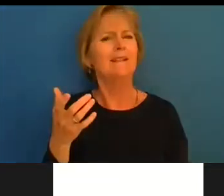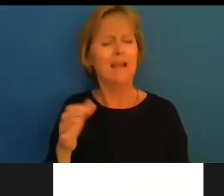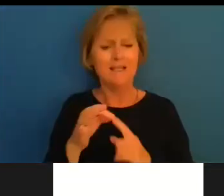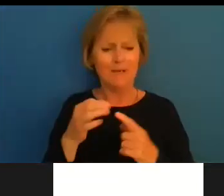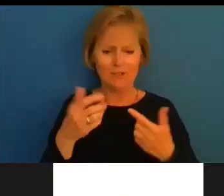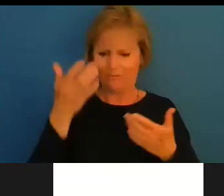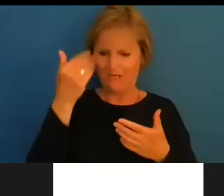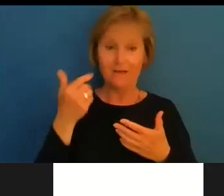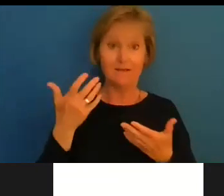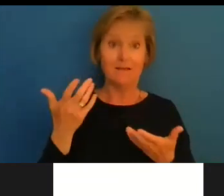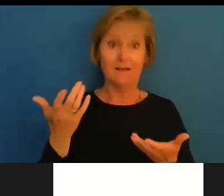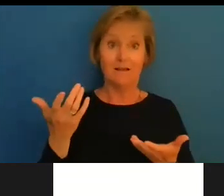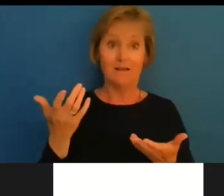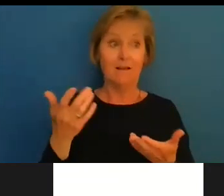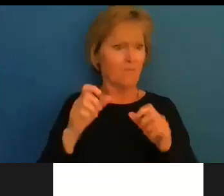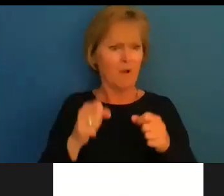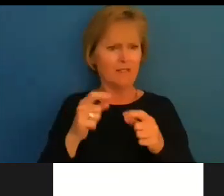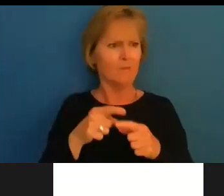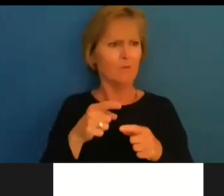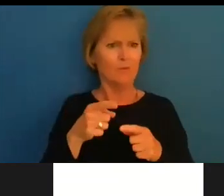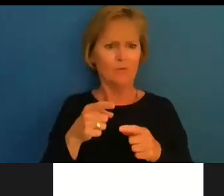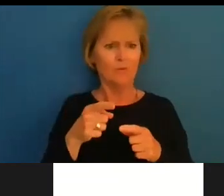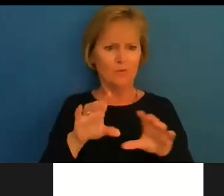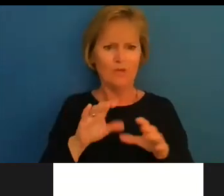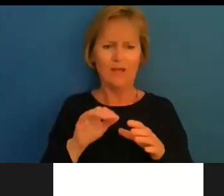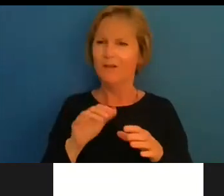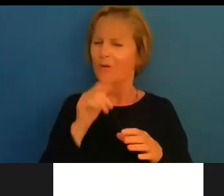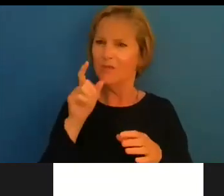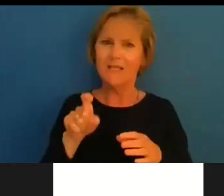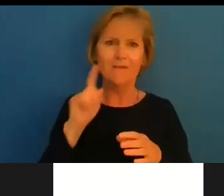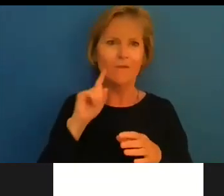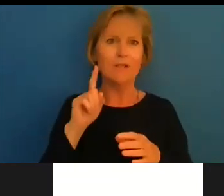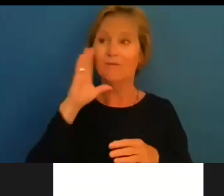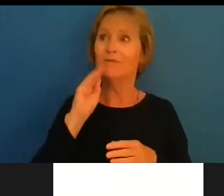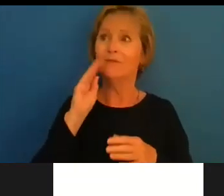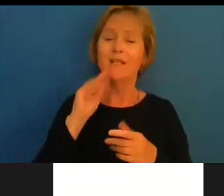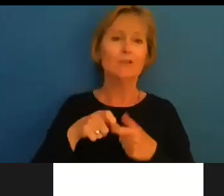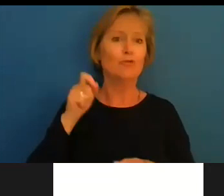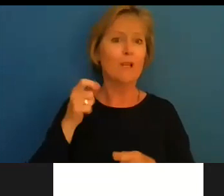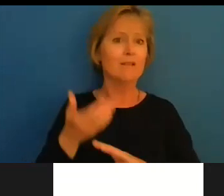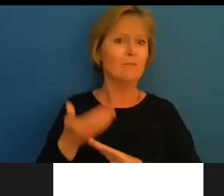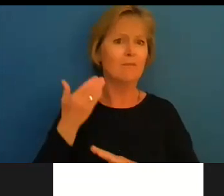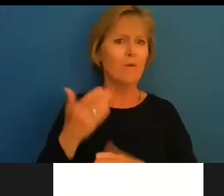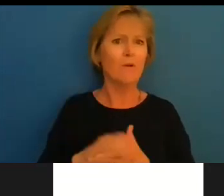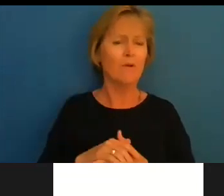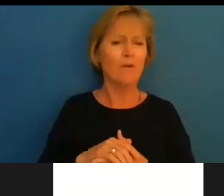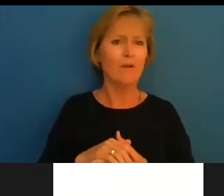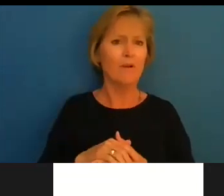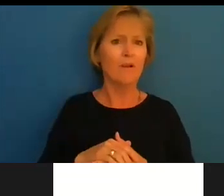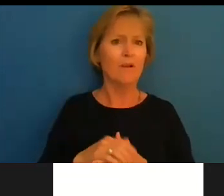there was no need for us to go through all of that stress, you know to have a medicine